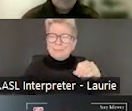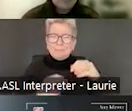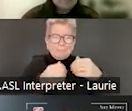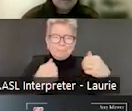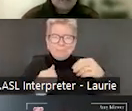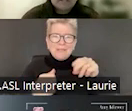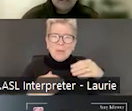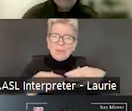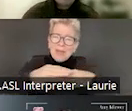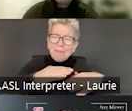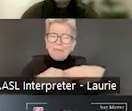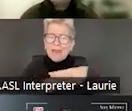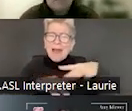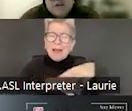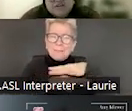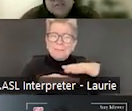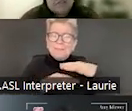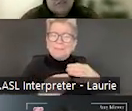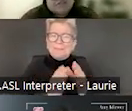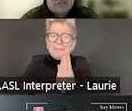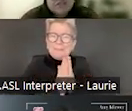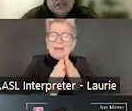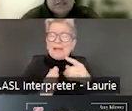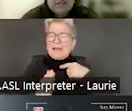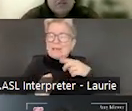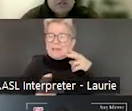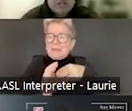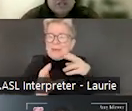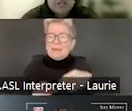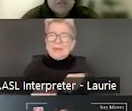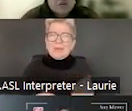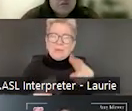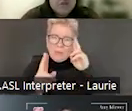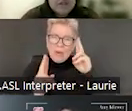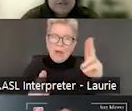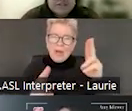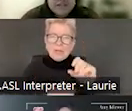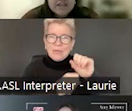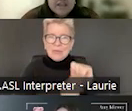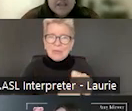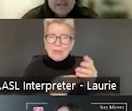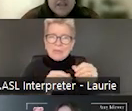participants today to honor the traditional lands on which each of you are located today.